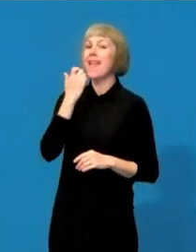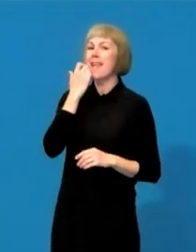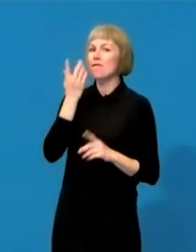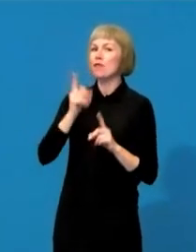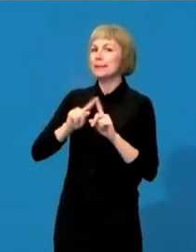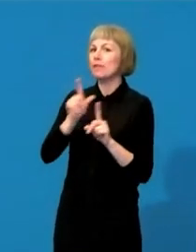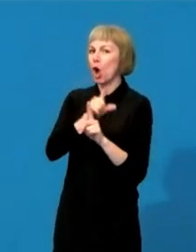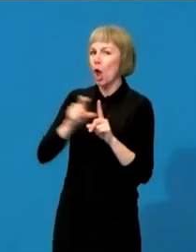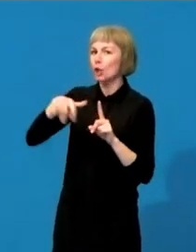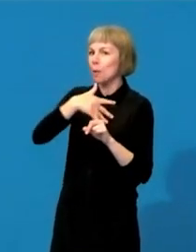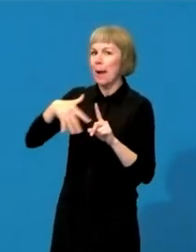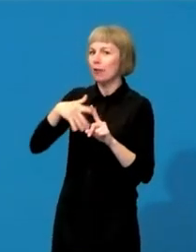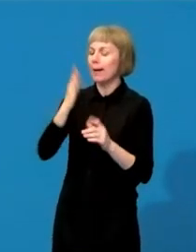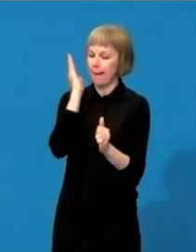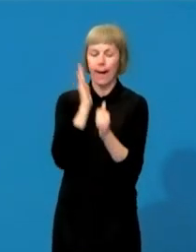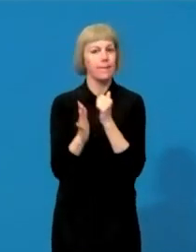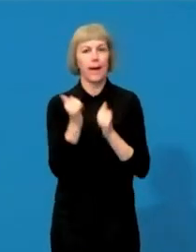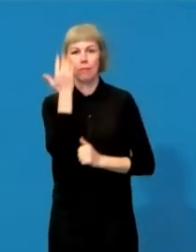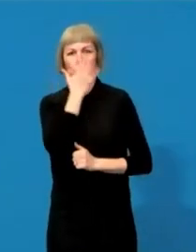Sorry to say that. But, you know, it's true.